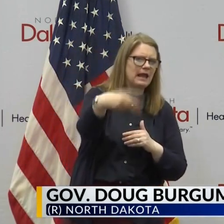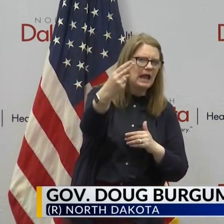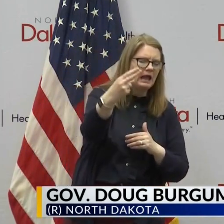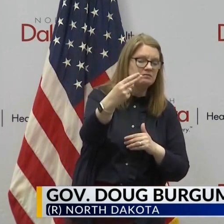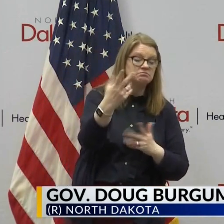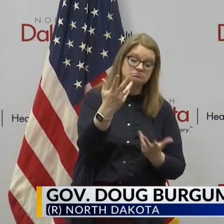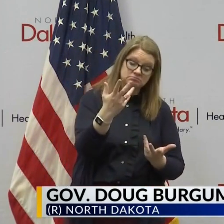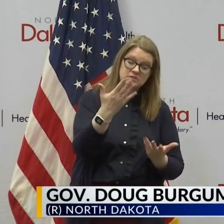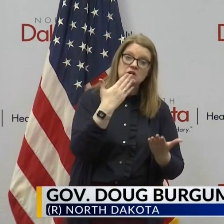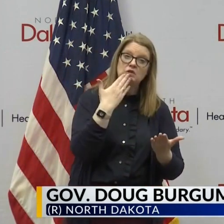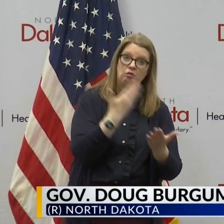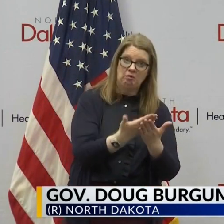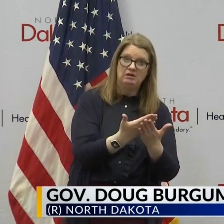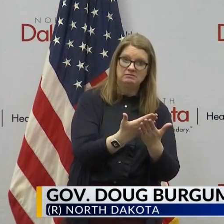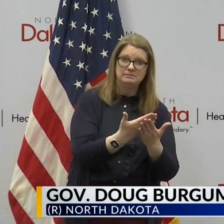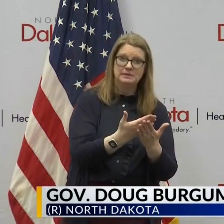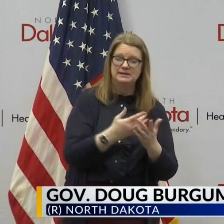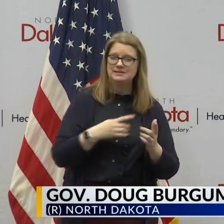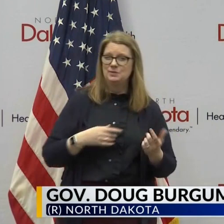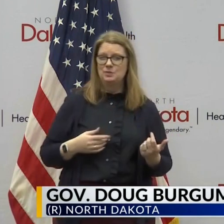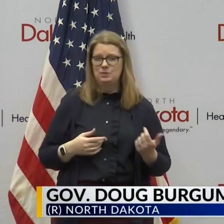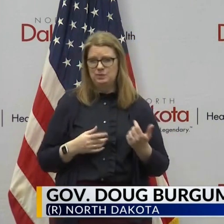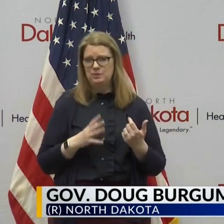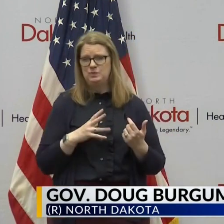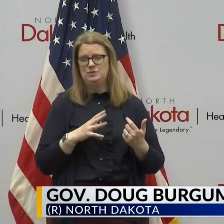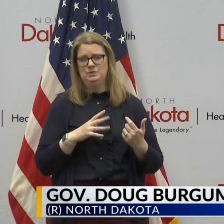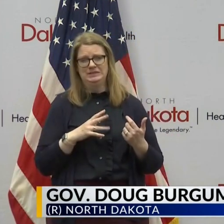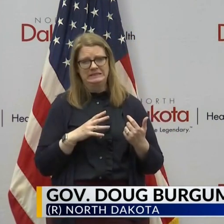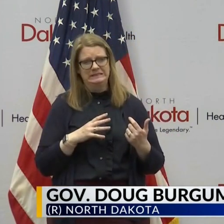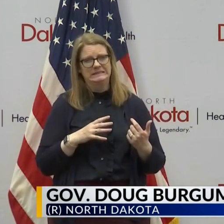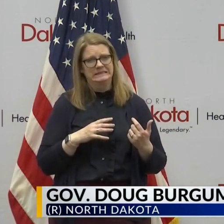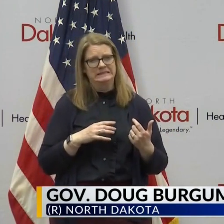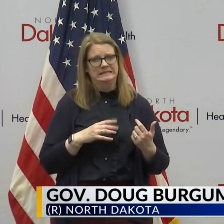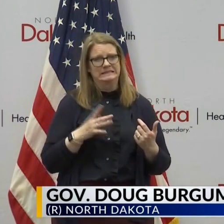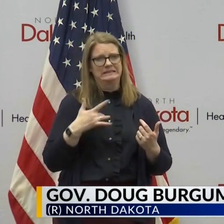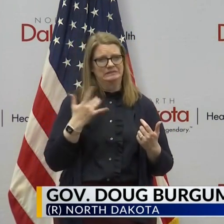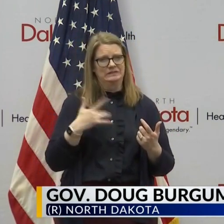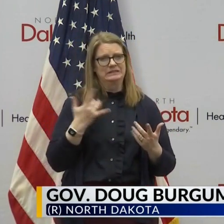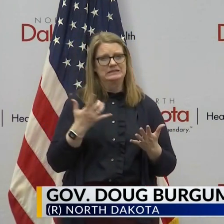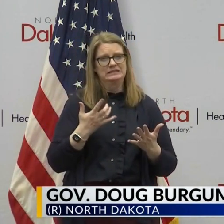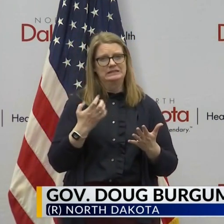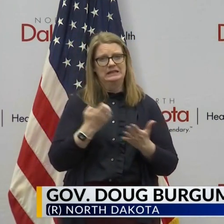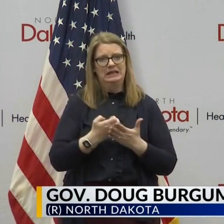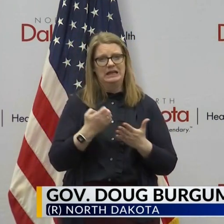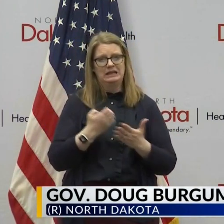IMPLIES THAT PEOPLE HAVE A BULLISH BELIEF THAT THE PRICE IN THE FUTURE WILL BE HIGHER THAN IT IS NOW.